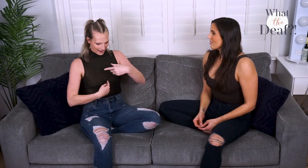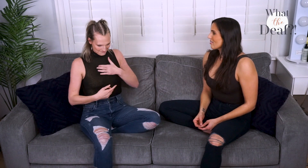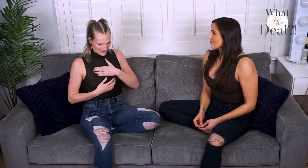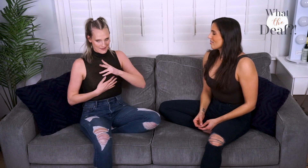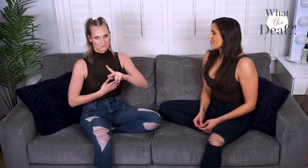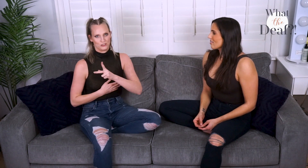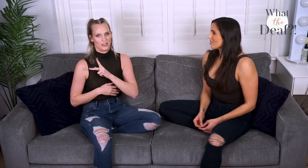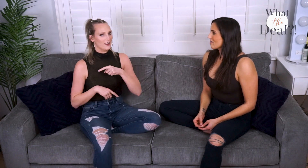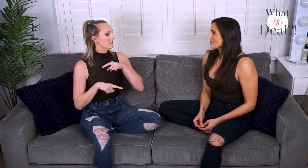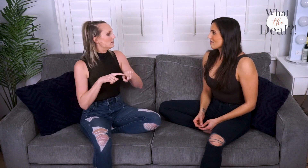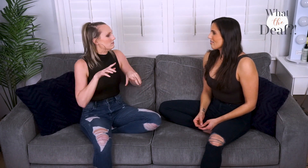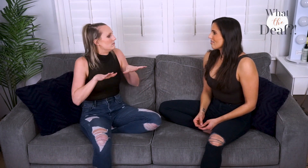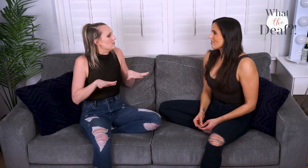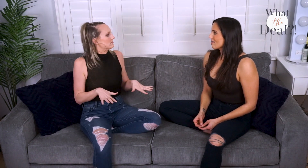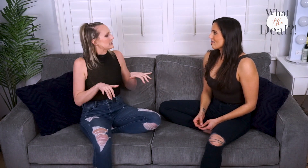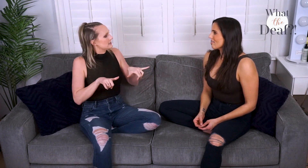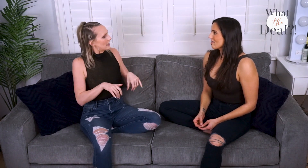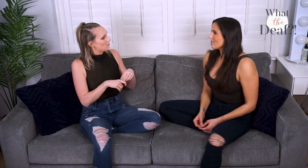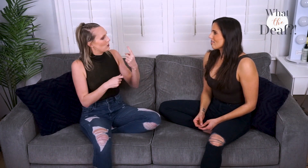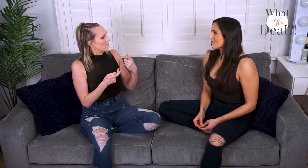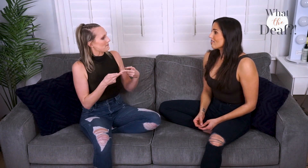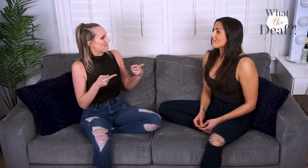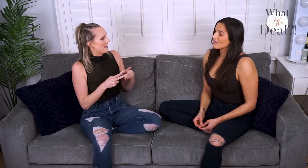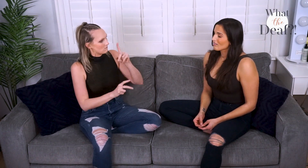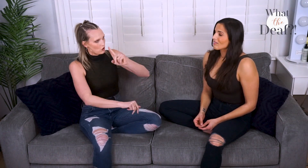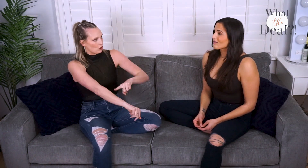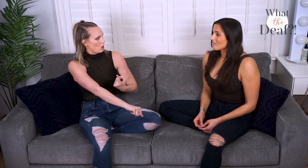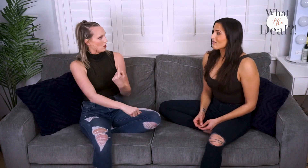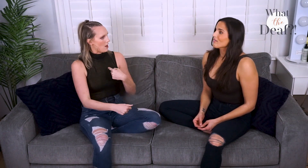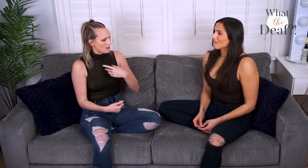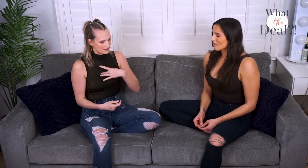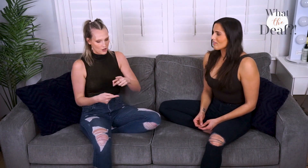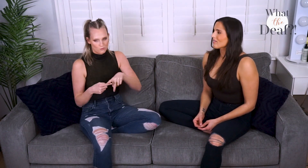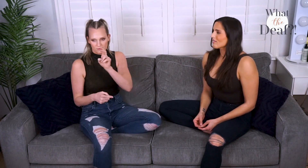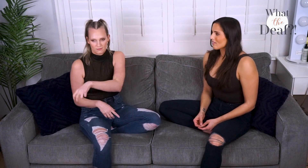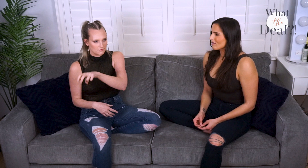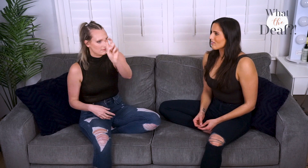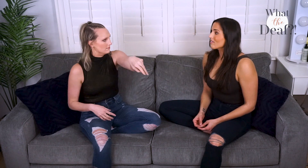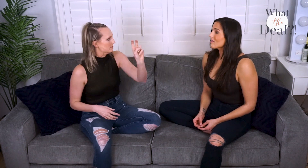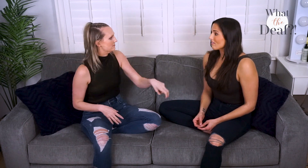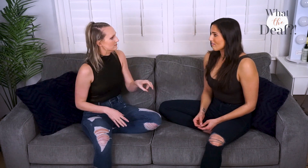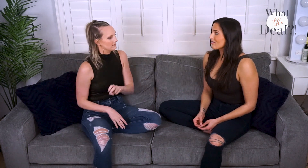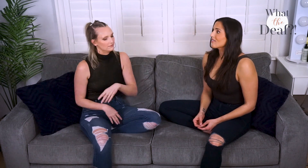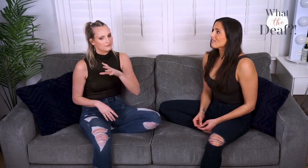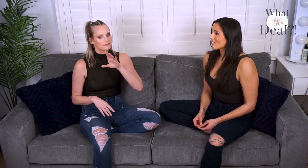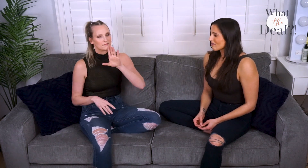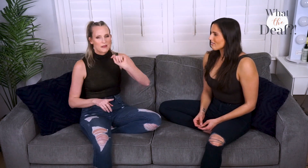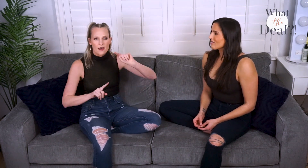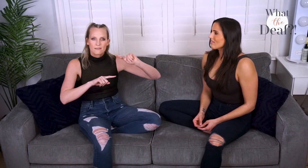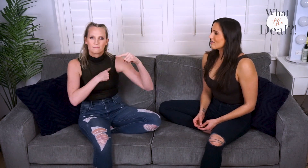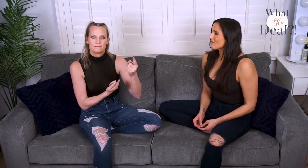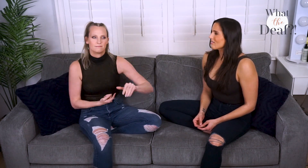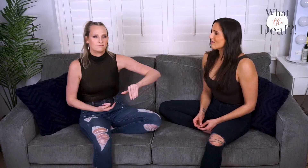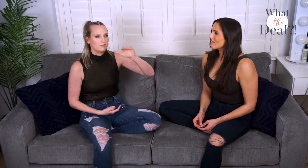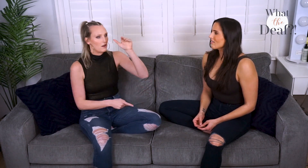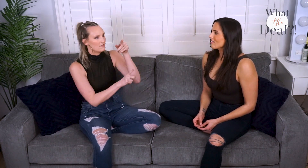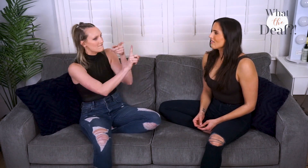My personality, I can't settle into one place for a very long time. I like to move around, and growing up,